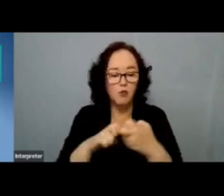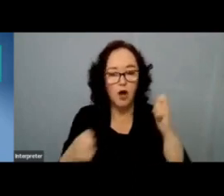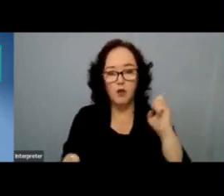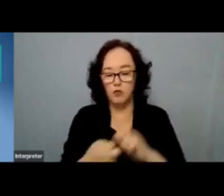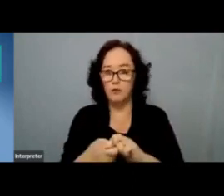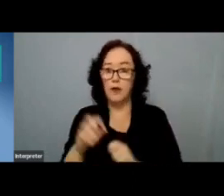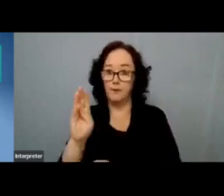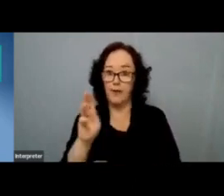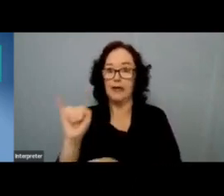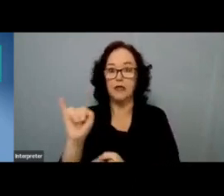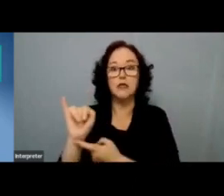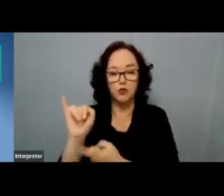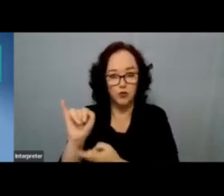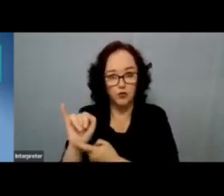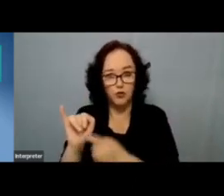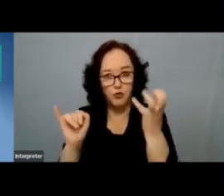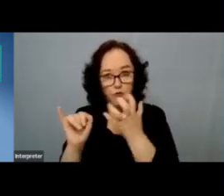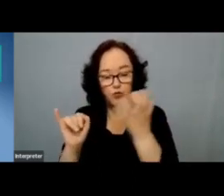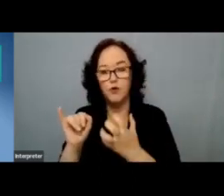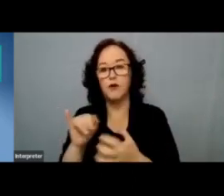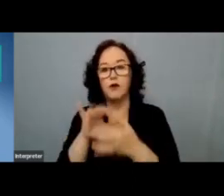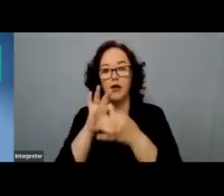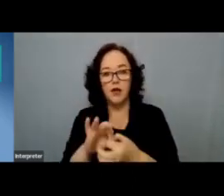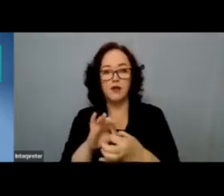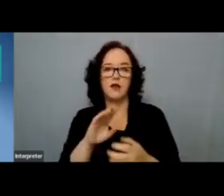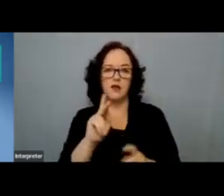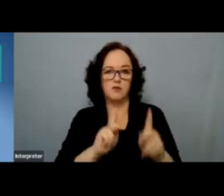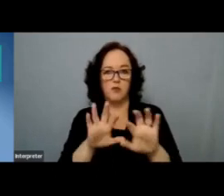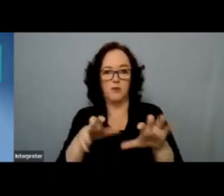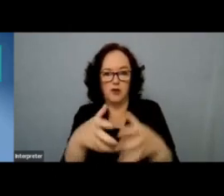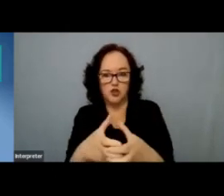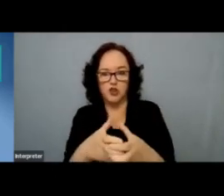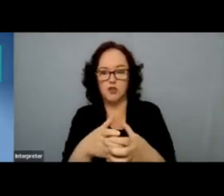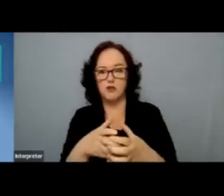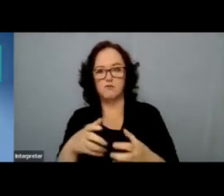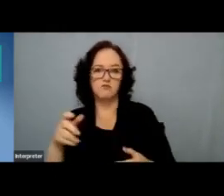within the population that they're serving. So you may just be able to get in the door by